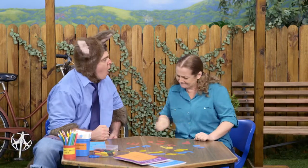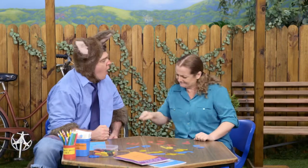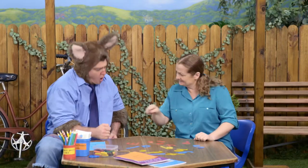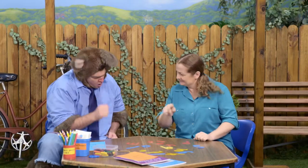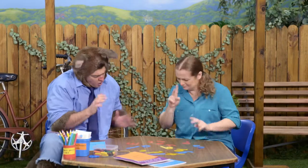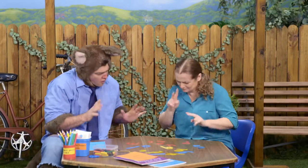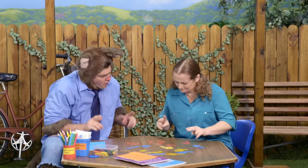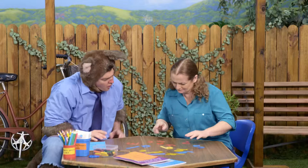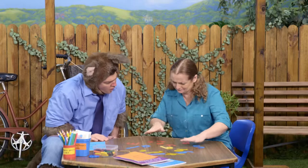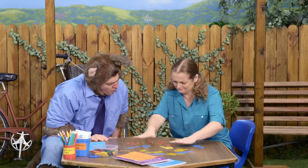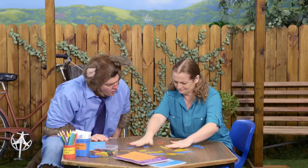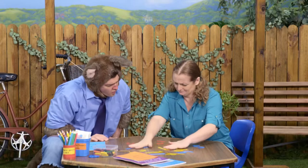Oh.